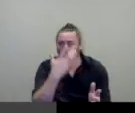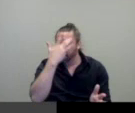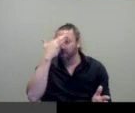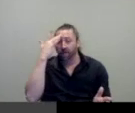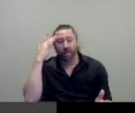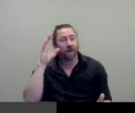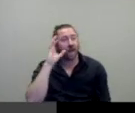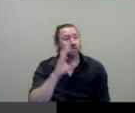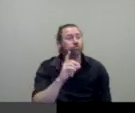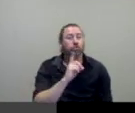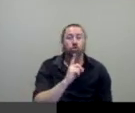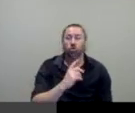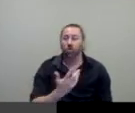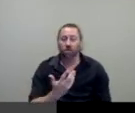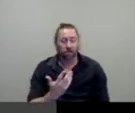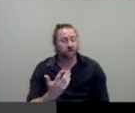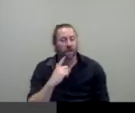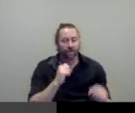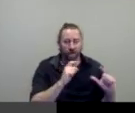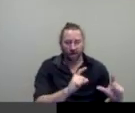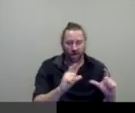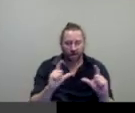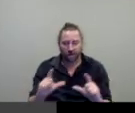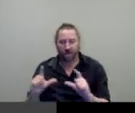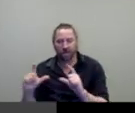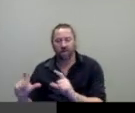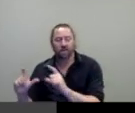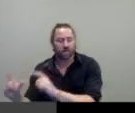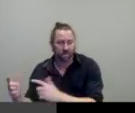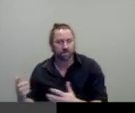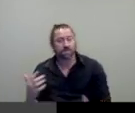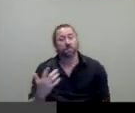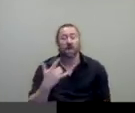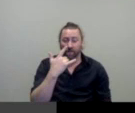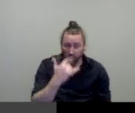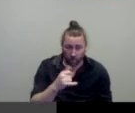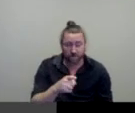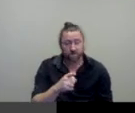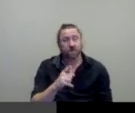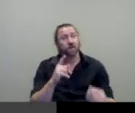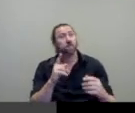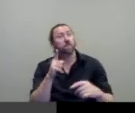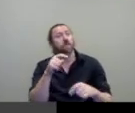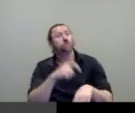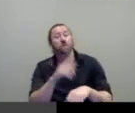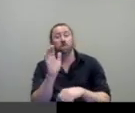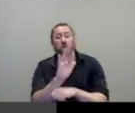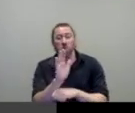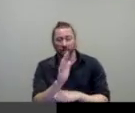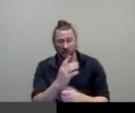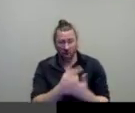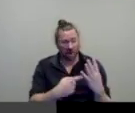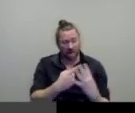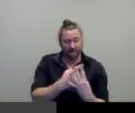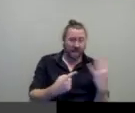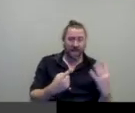this series maps out the limited roles that are afforded to women on the silver screen and beyond